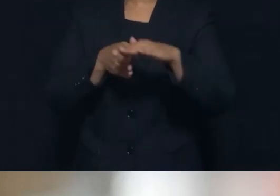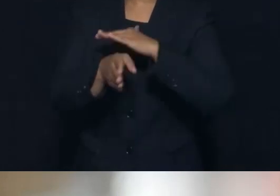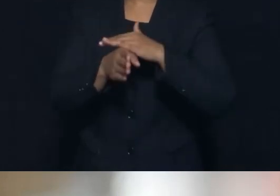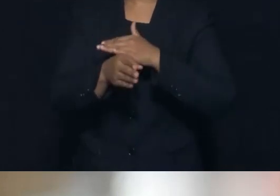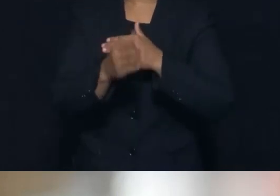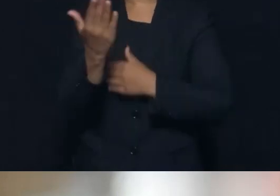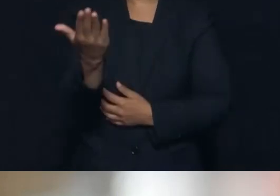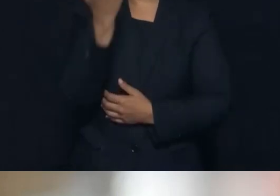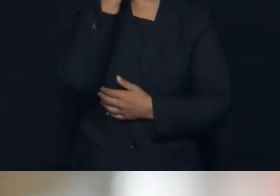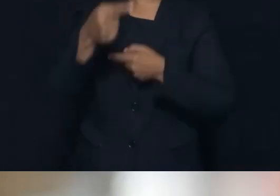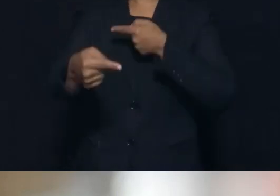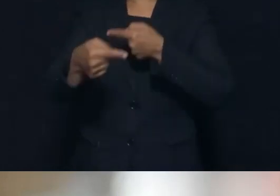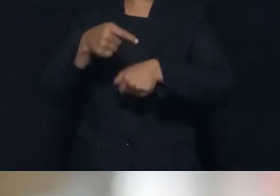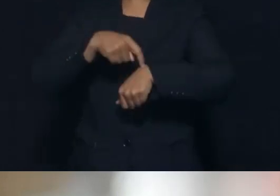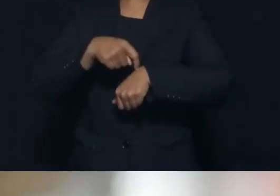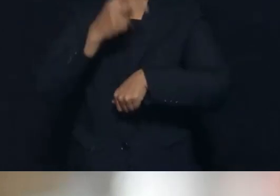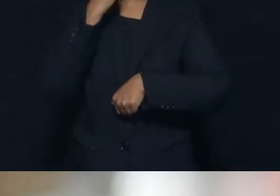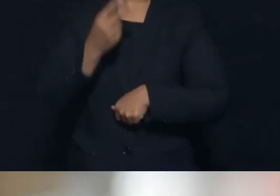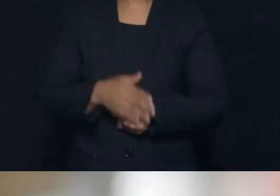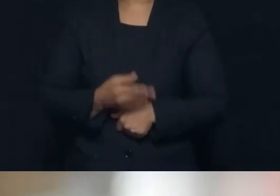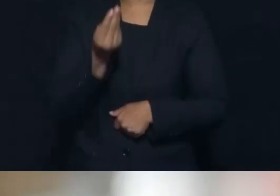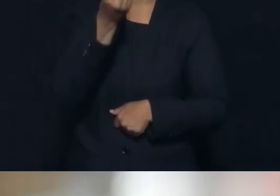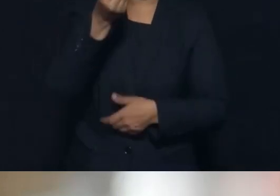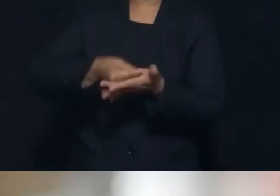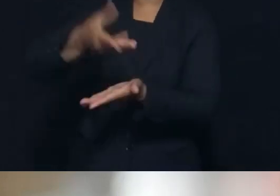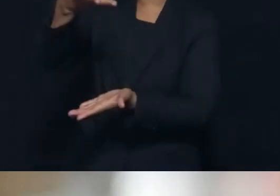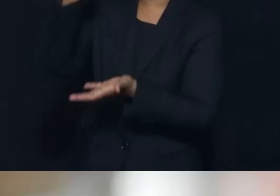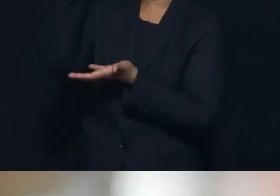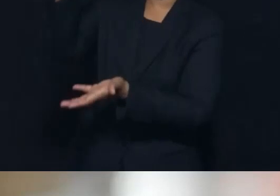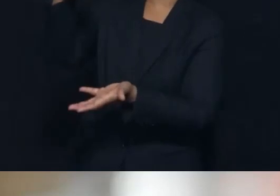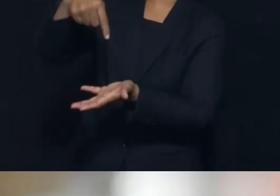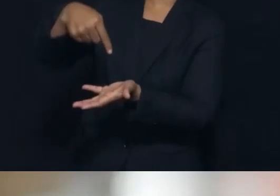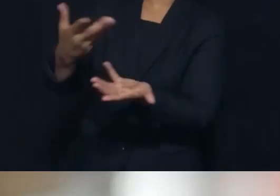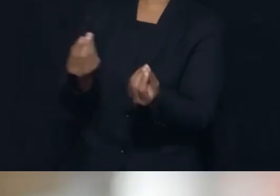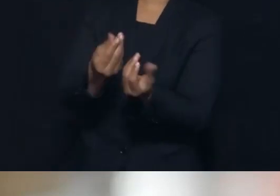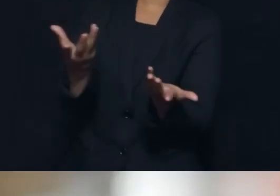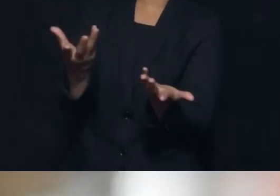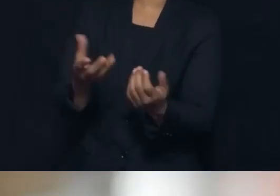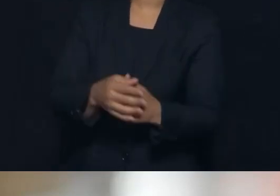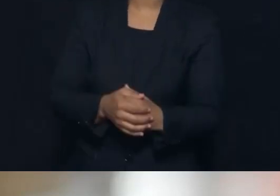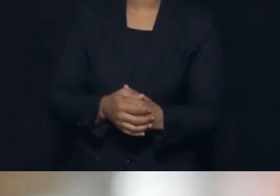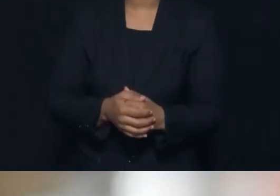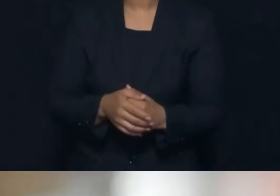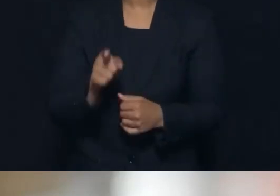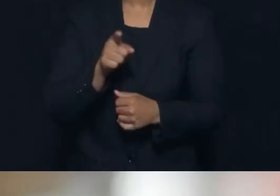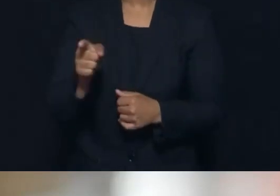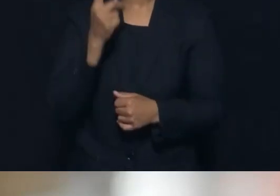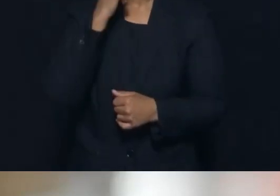In the sense, in theory, we have the same standards. 27 countries have applied to the convention.